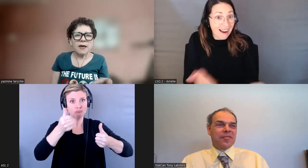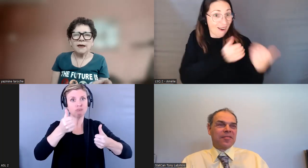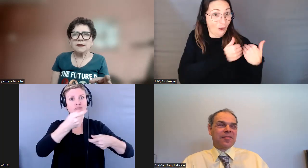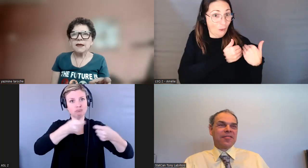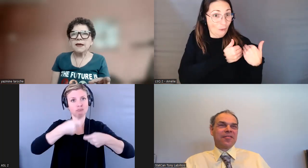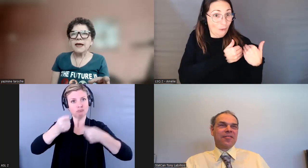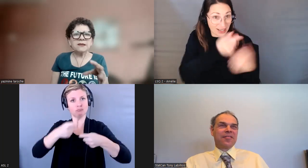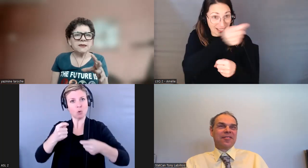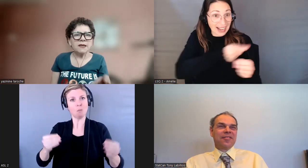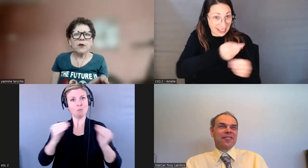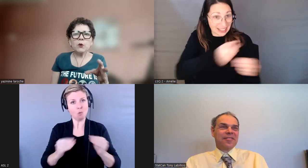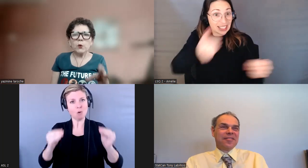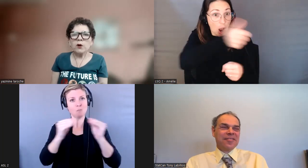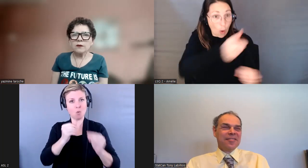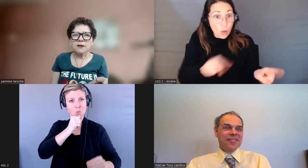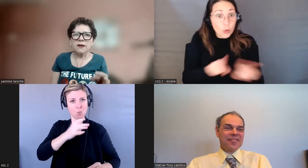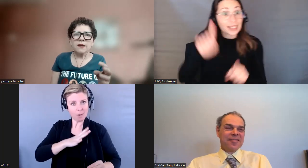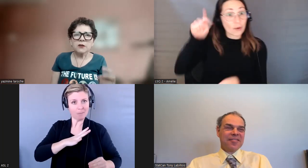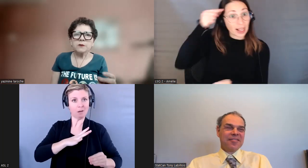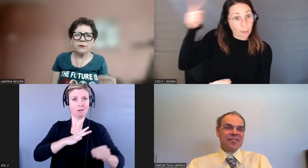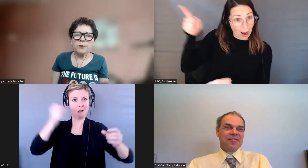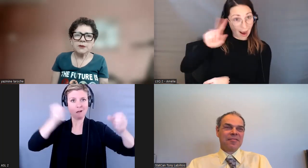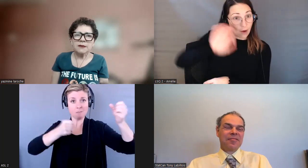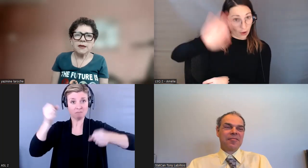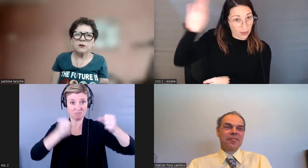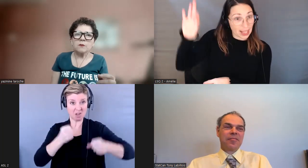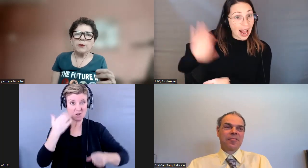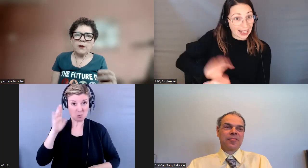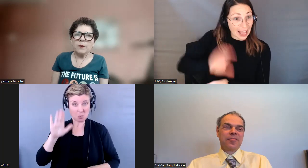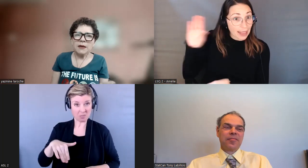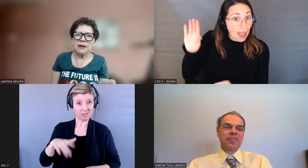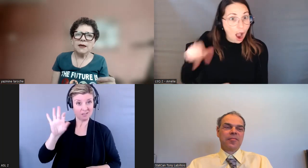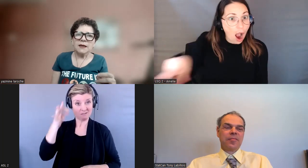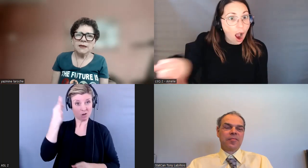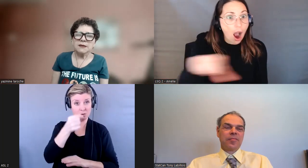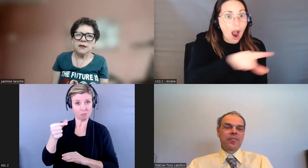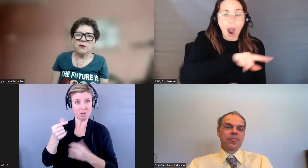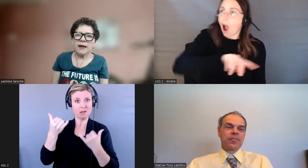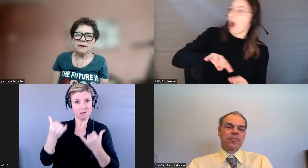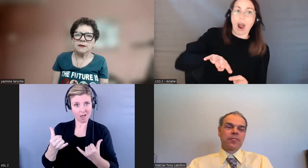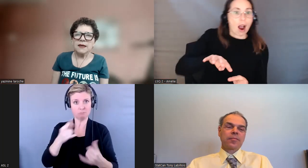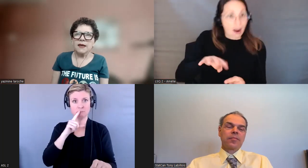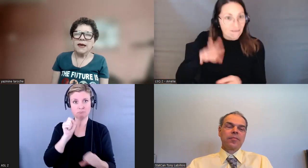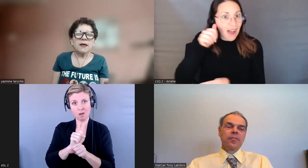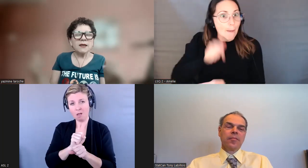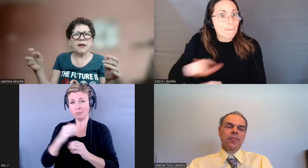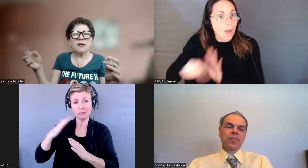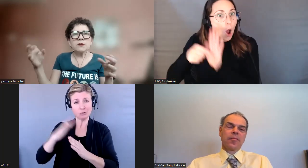of Canada has led the world in terms of representation by women in the senior rent and and it was